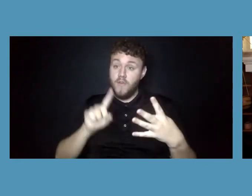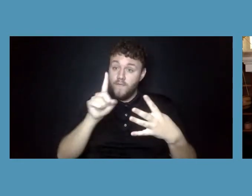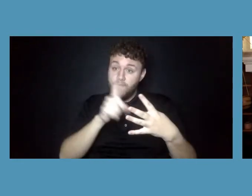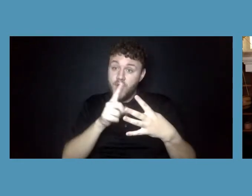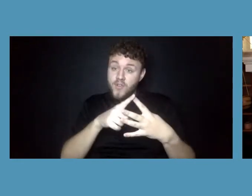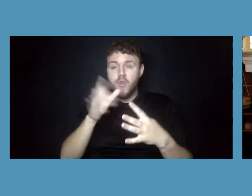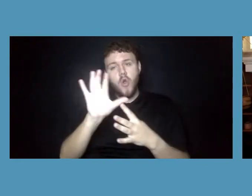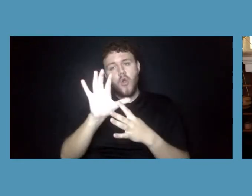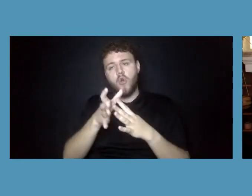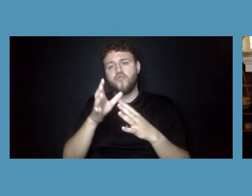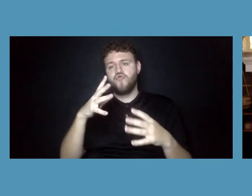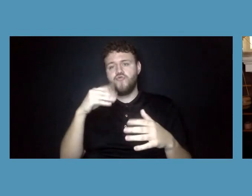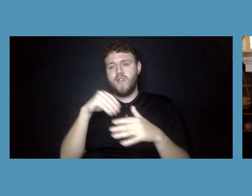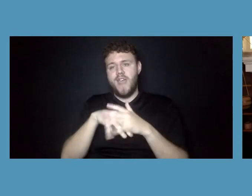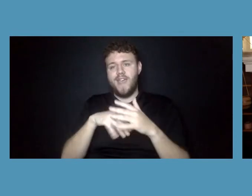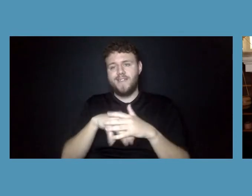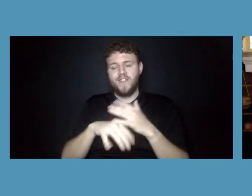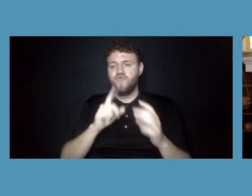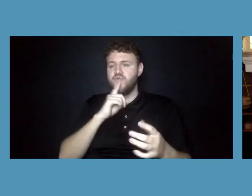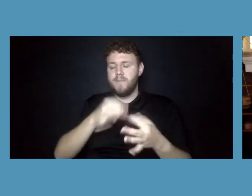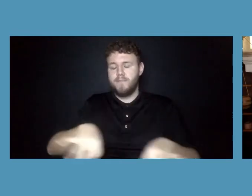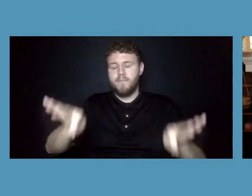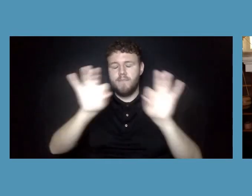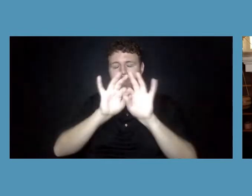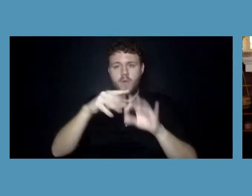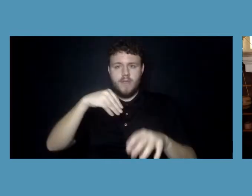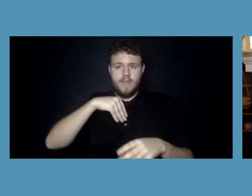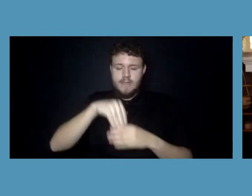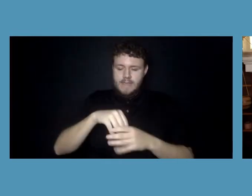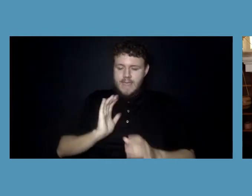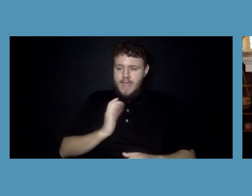is an integral value of our Museum so when we started thinking about accessibility in